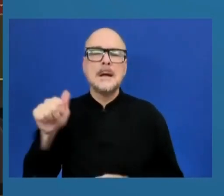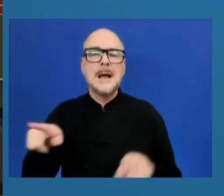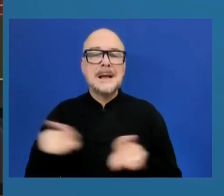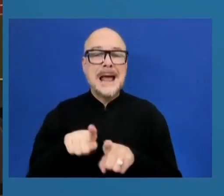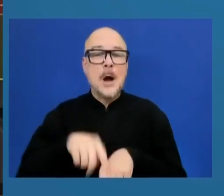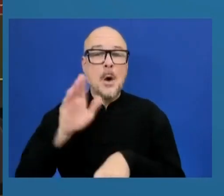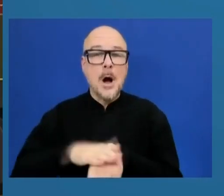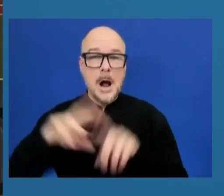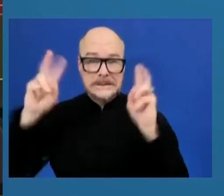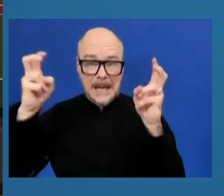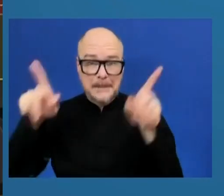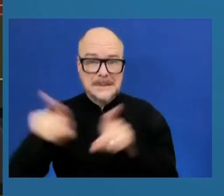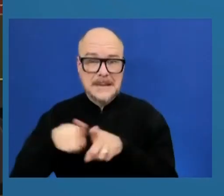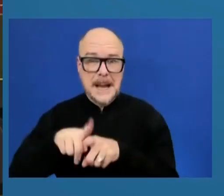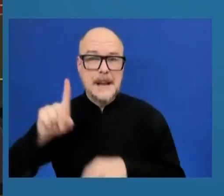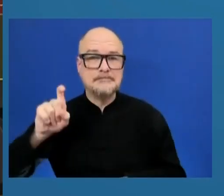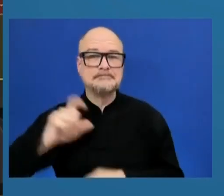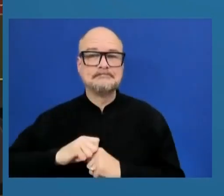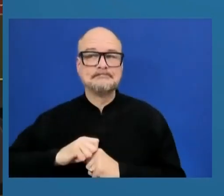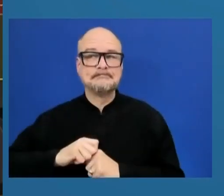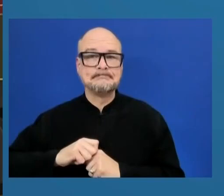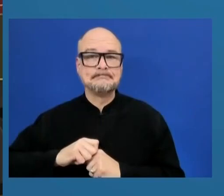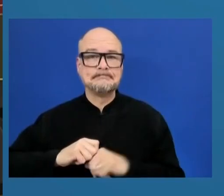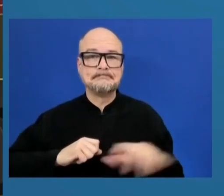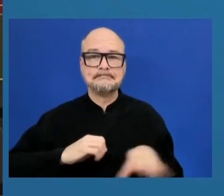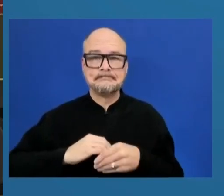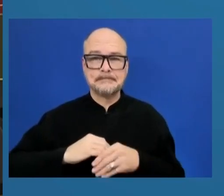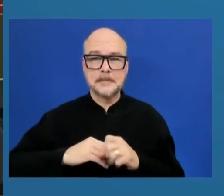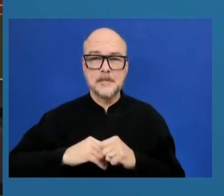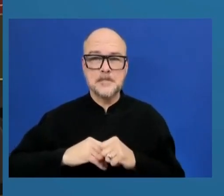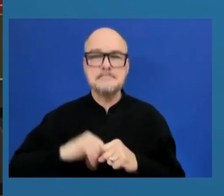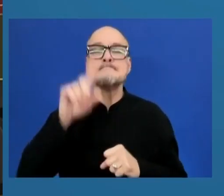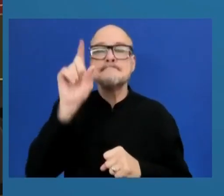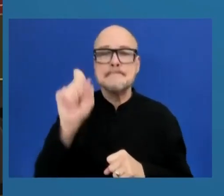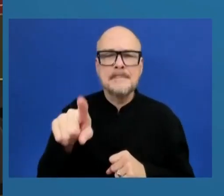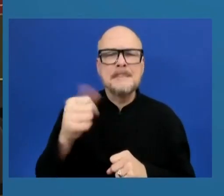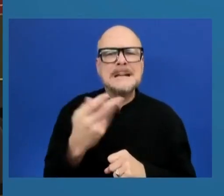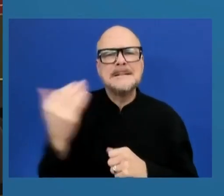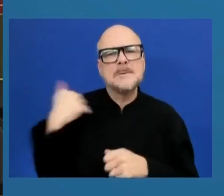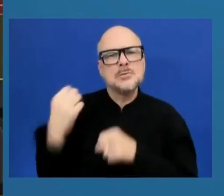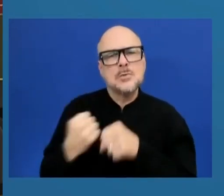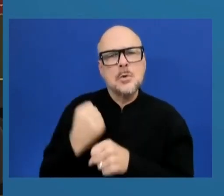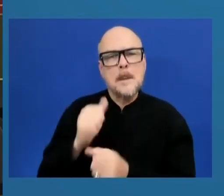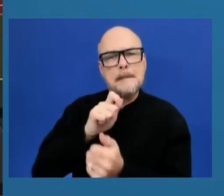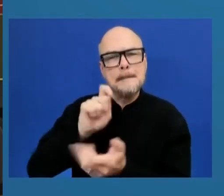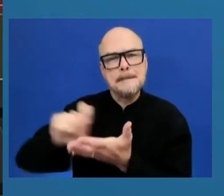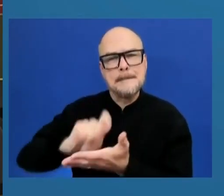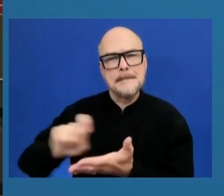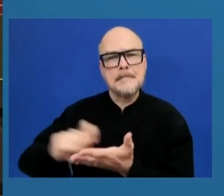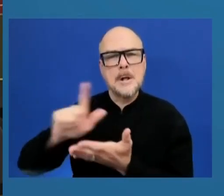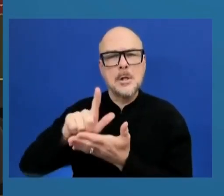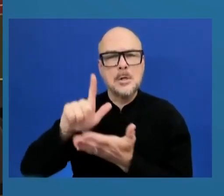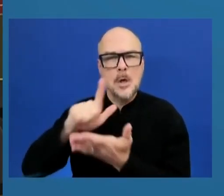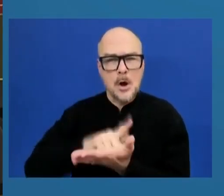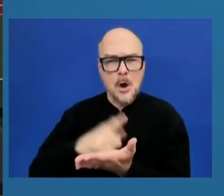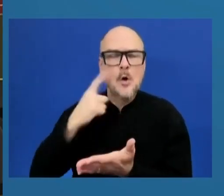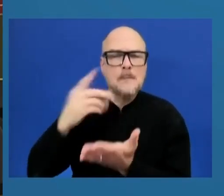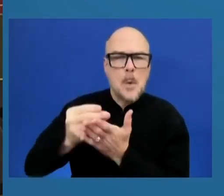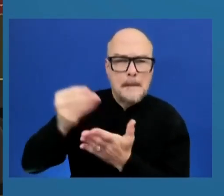A couple of years ago you signed a law that requires a waiting period and background checks for AO purchases. People I talked to in the North country have responded to that. Uh,